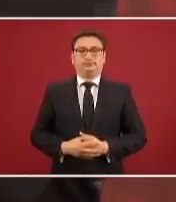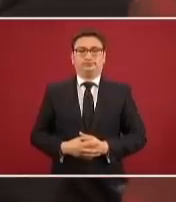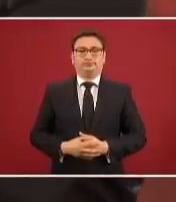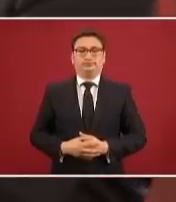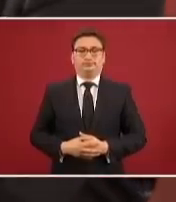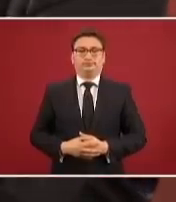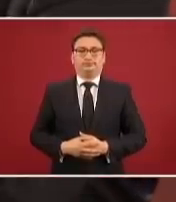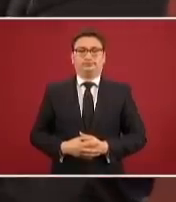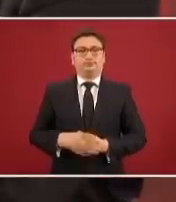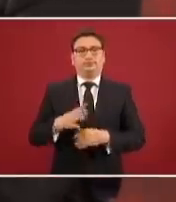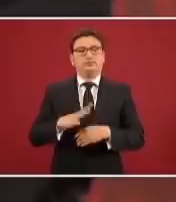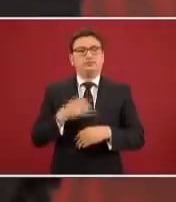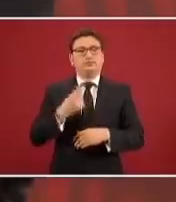and decide